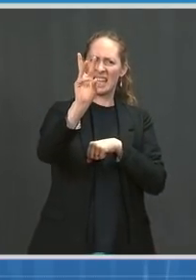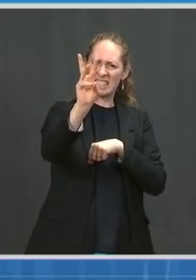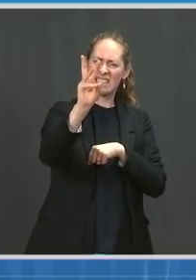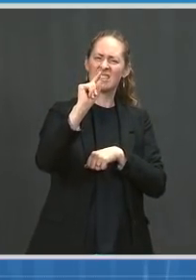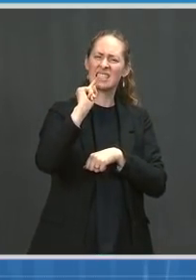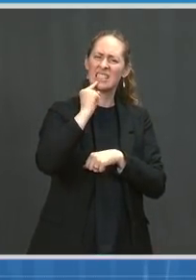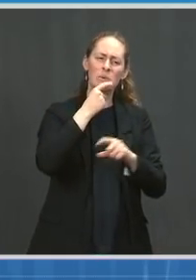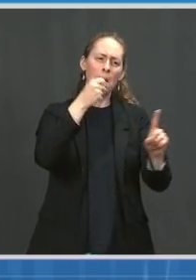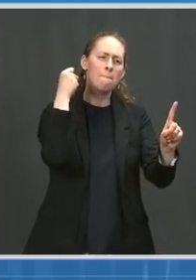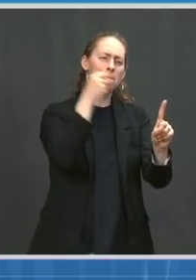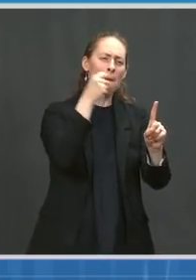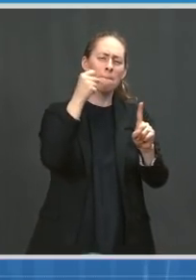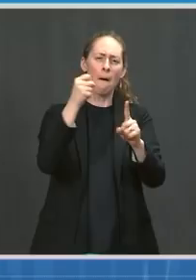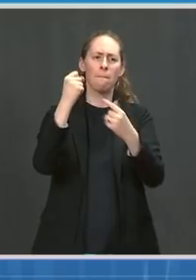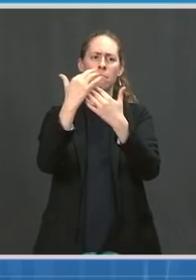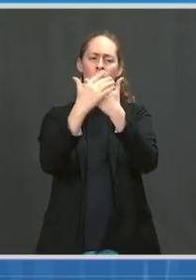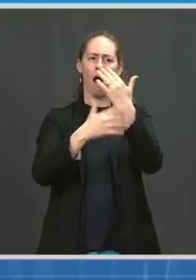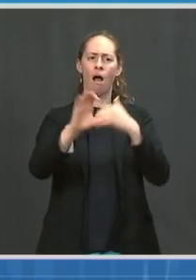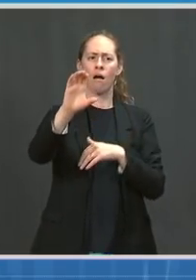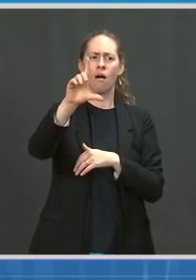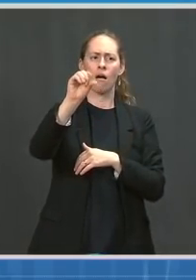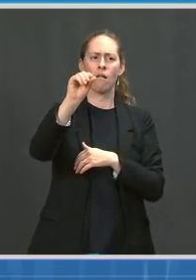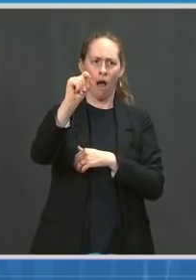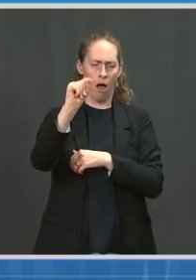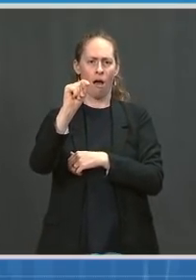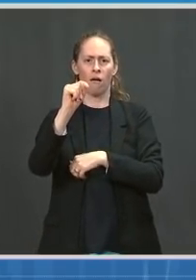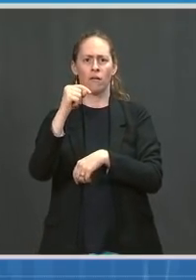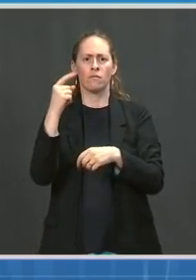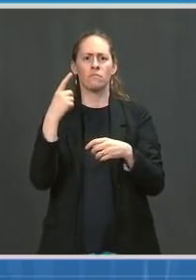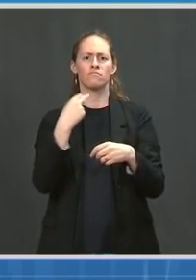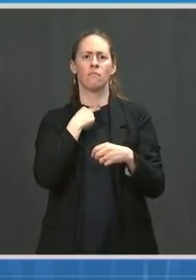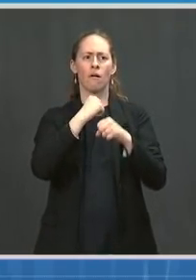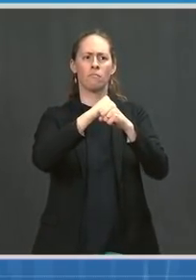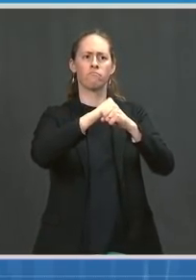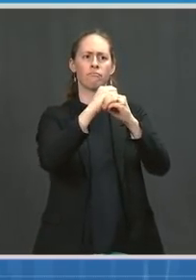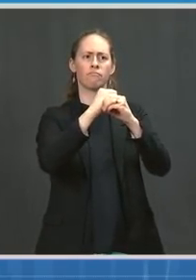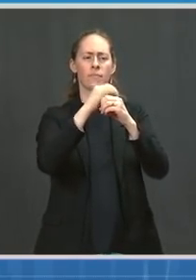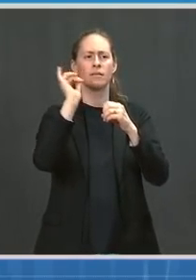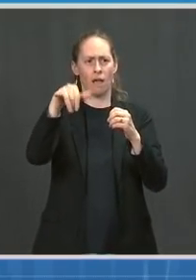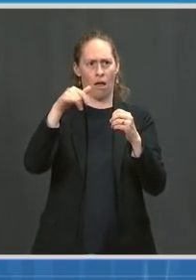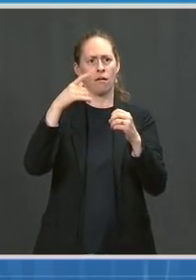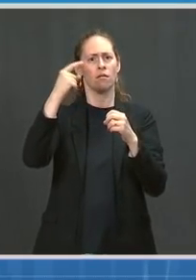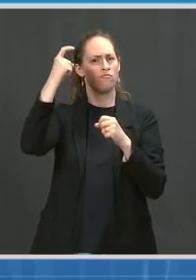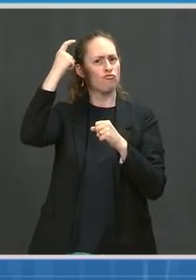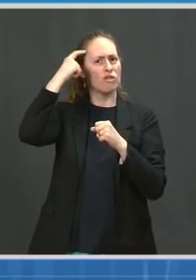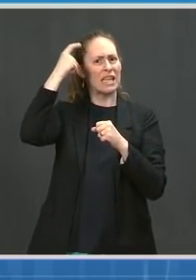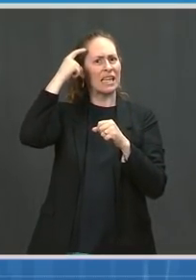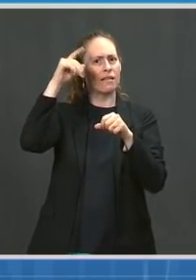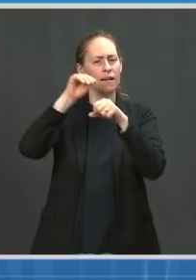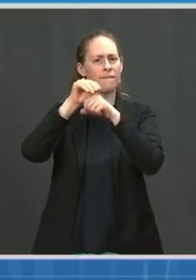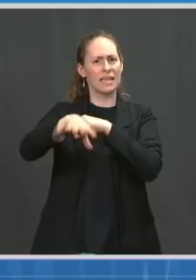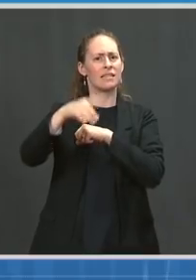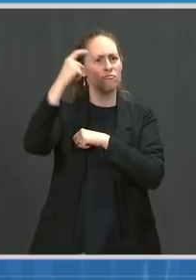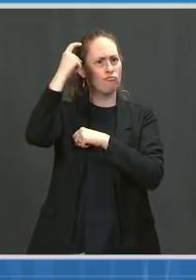called cerebral venous sinus thrombosis, that occurred in combination with low levels of platelets --